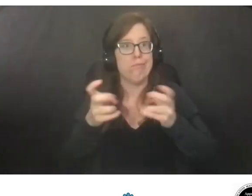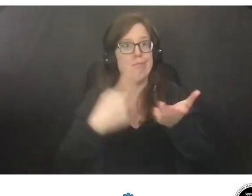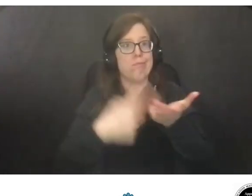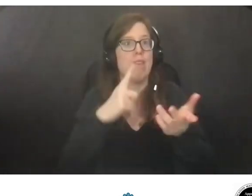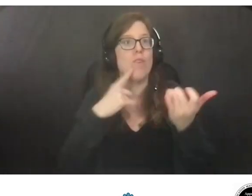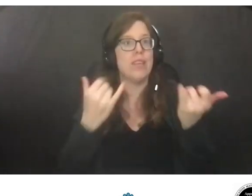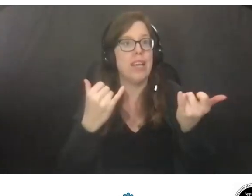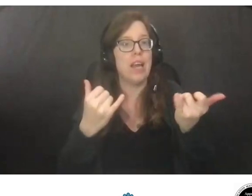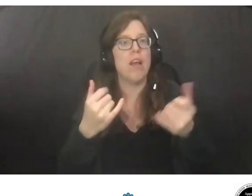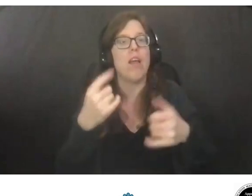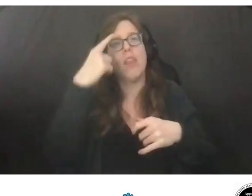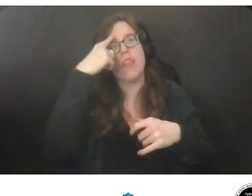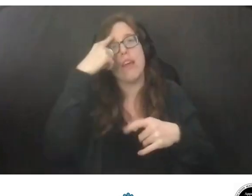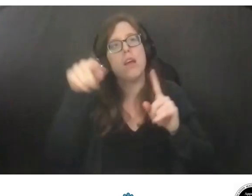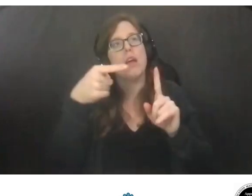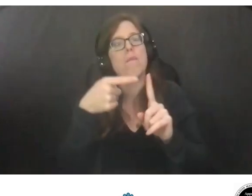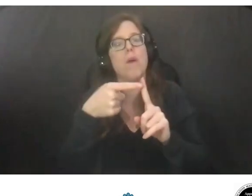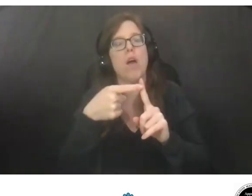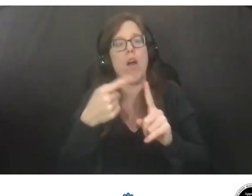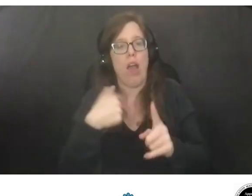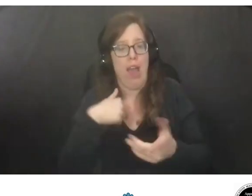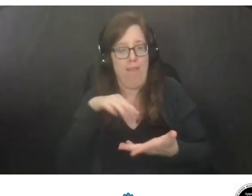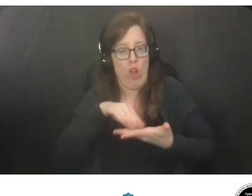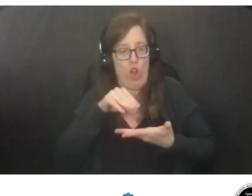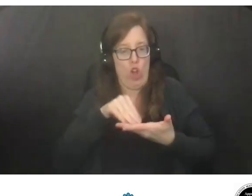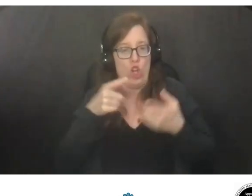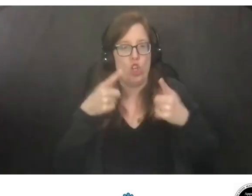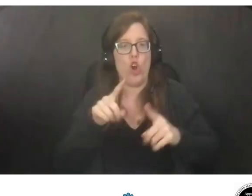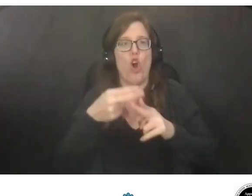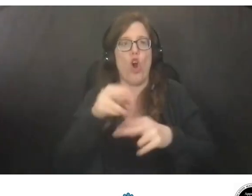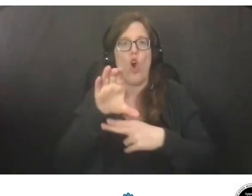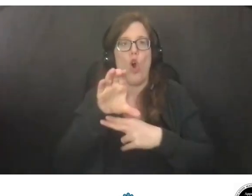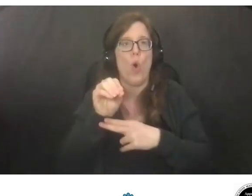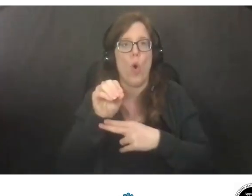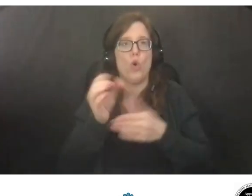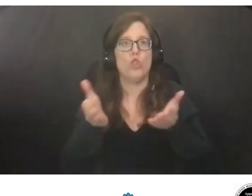is thinking about some of the things I learned in co-serving. I started co-serving with